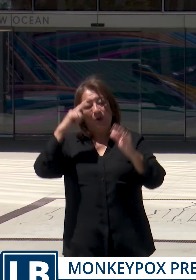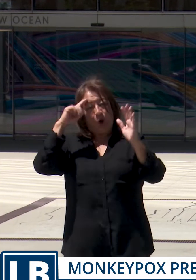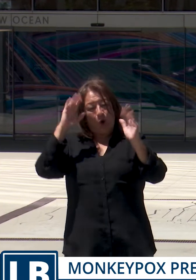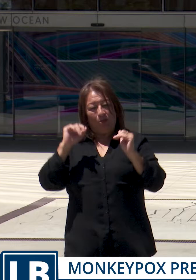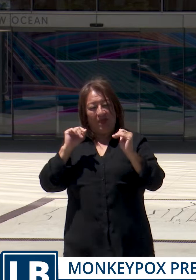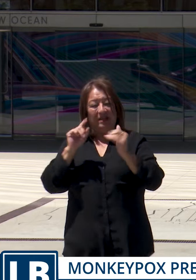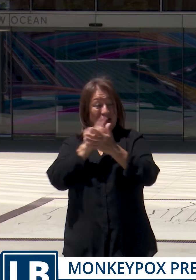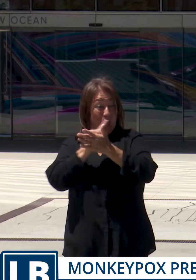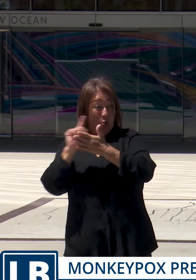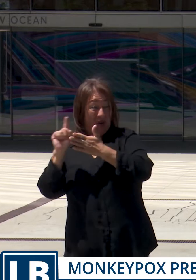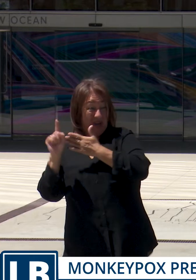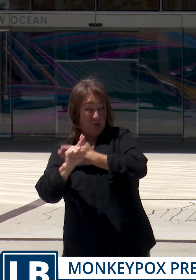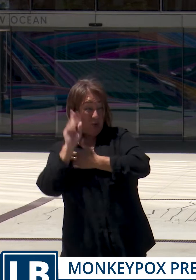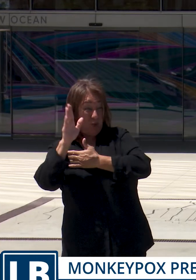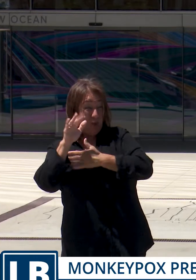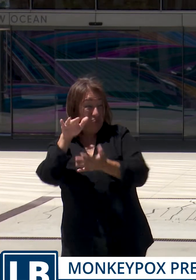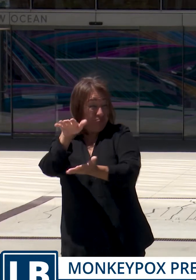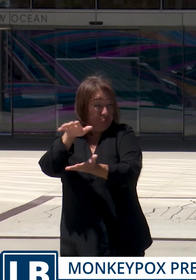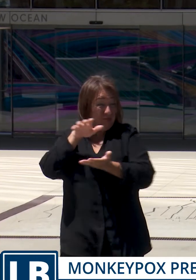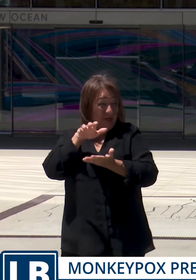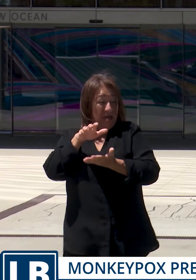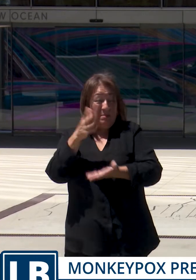um it may not meet the full demand but at least it will start to